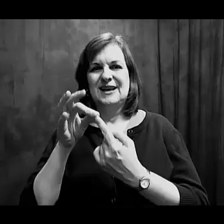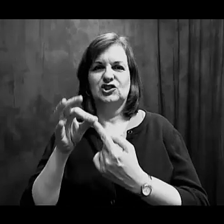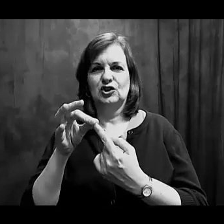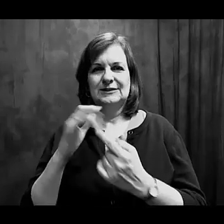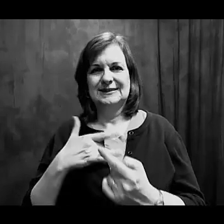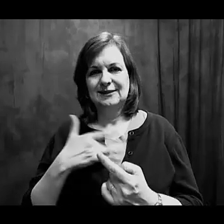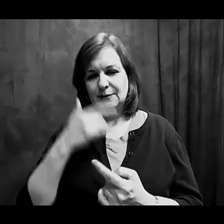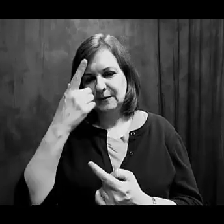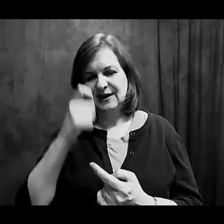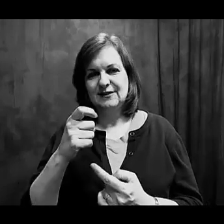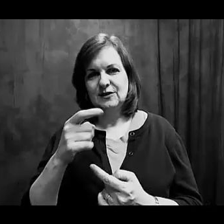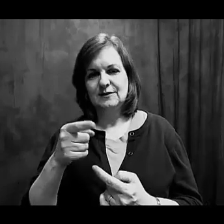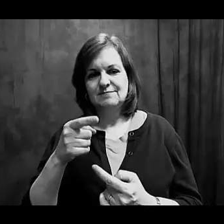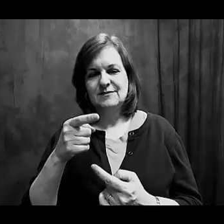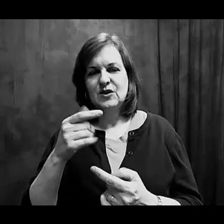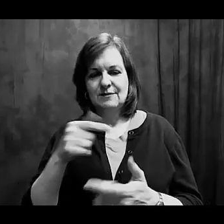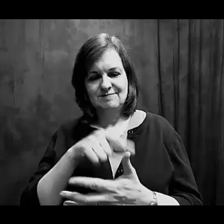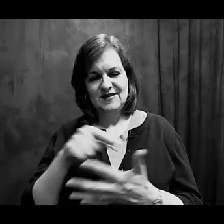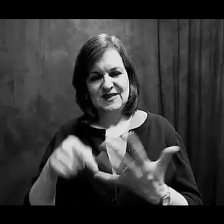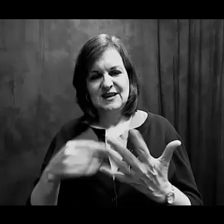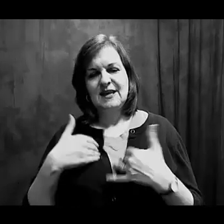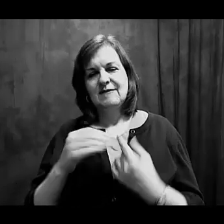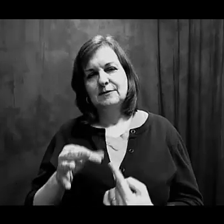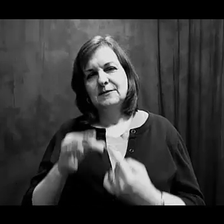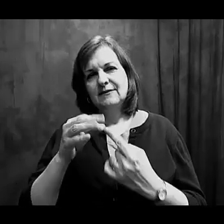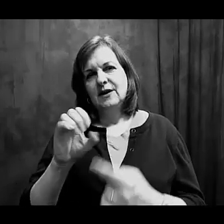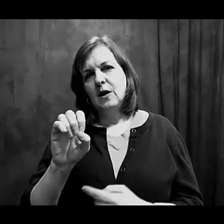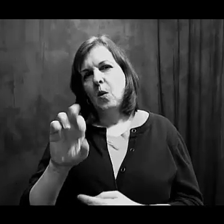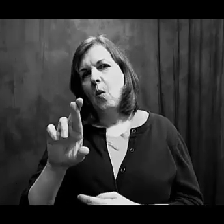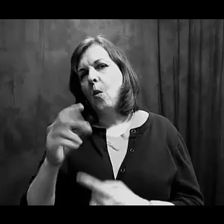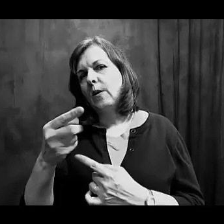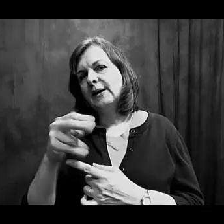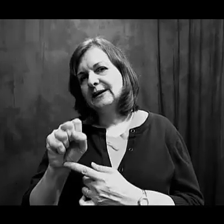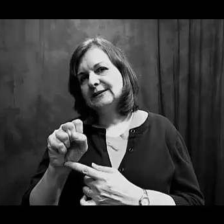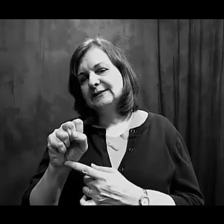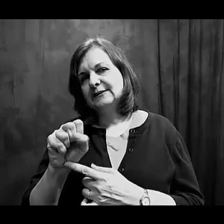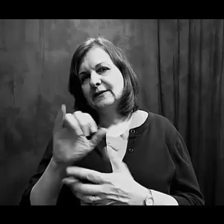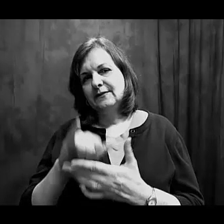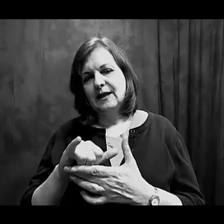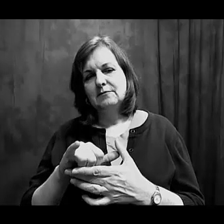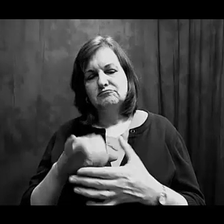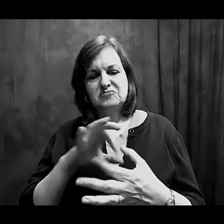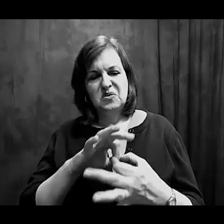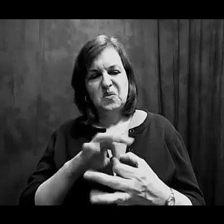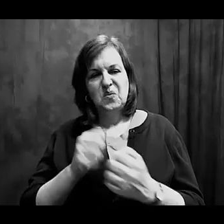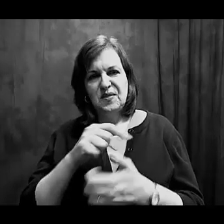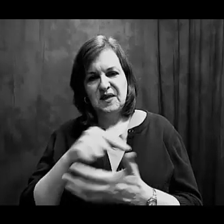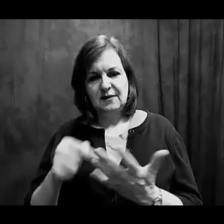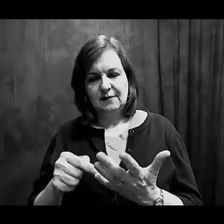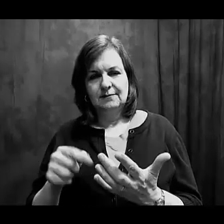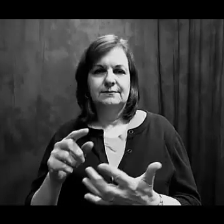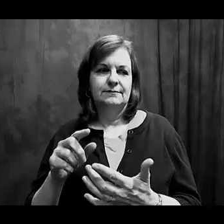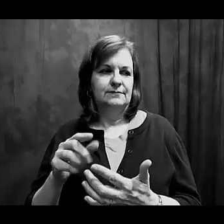organs associated with them so taste of course your mouth